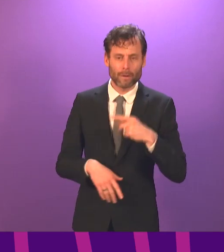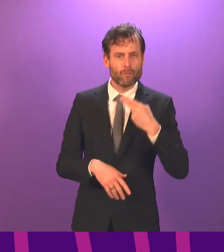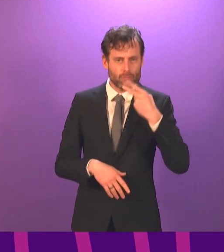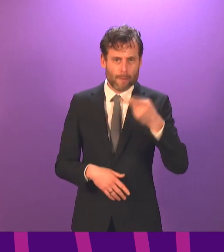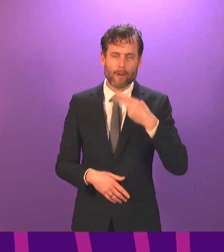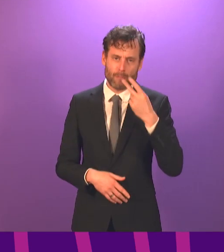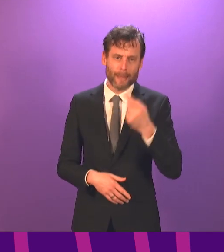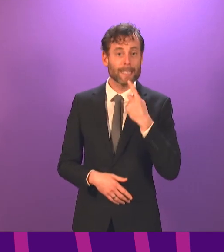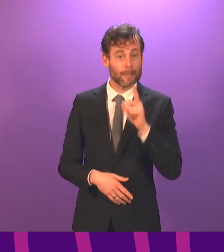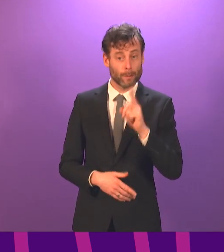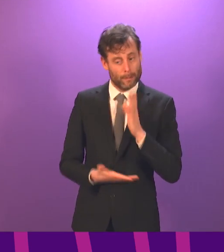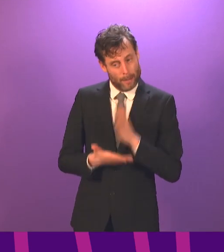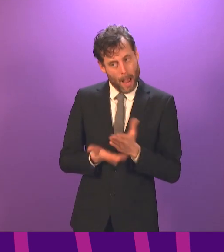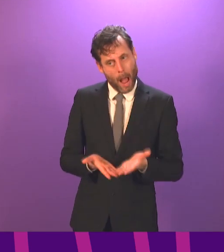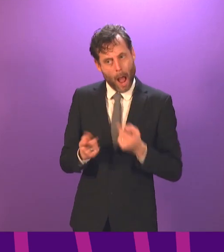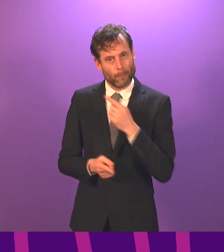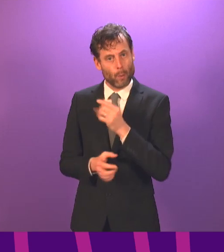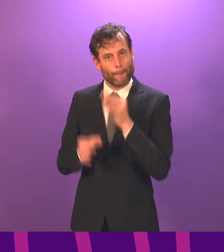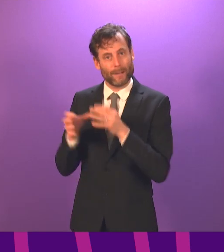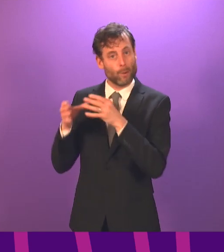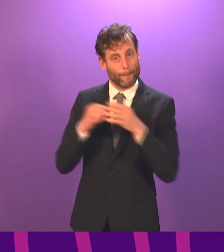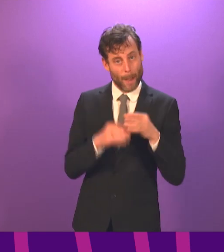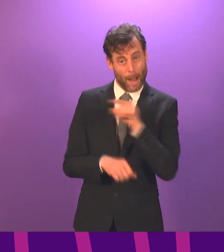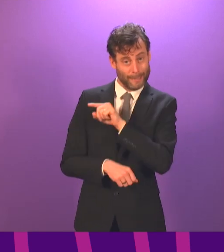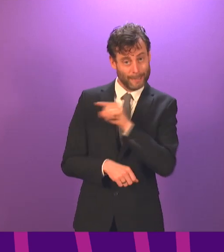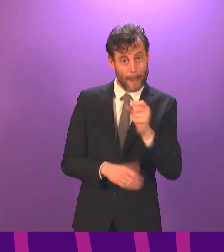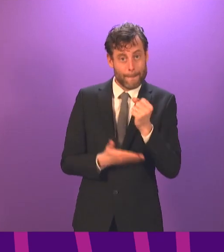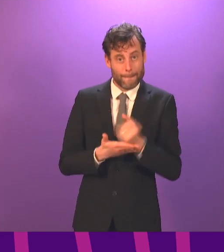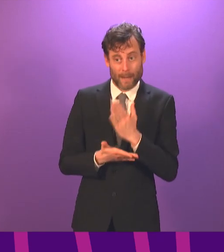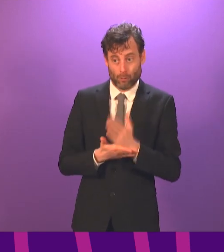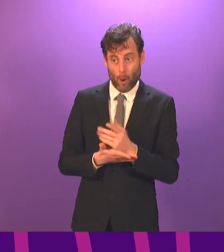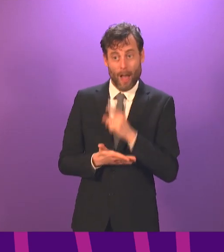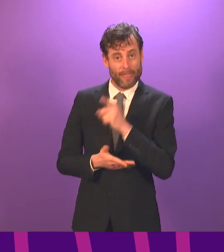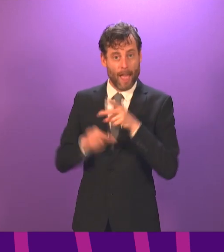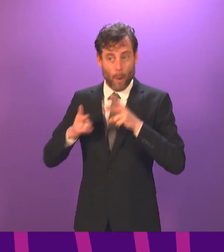on the parties to behave in a way that does not disquiet the public, and I have every